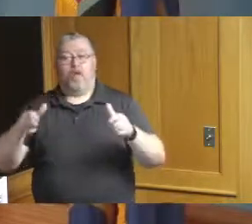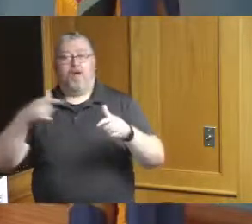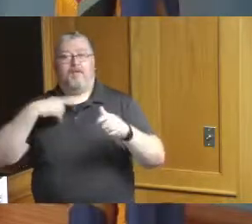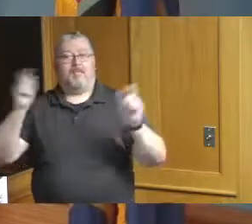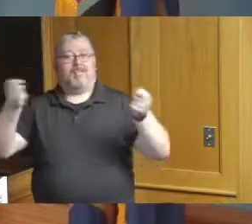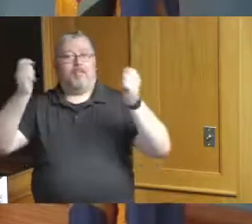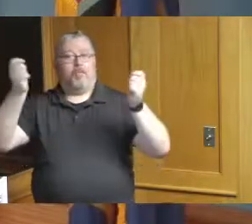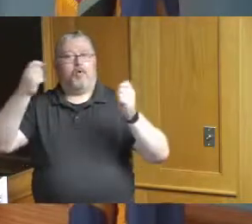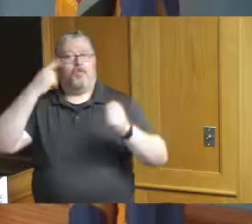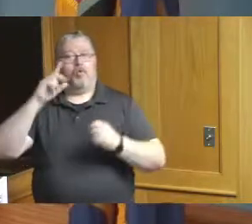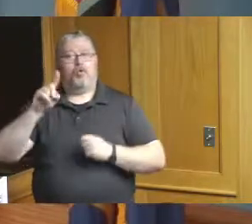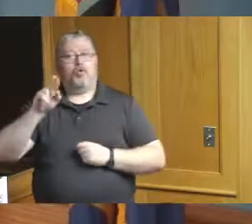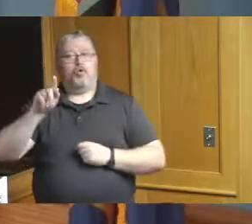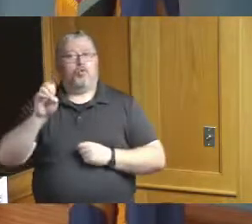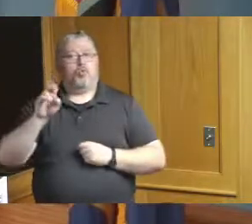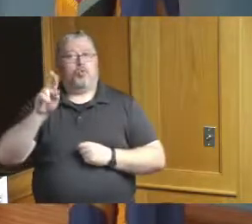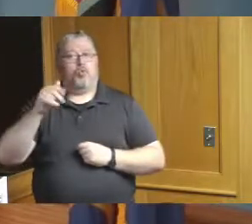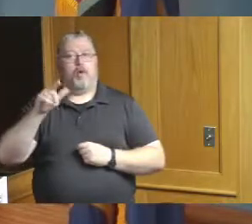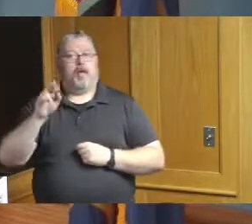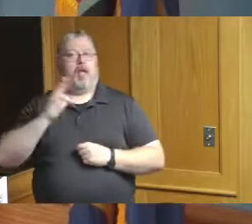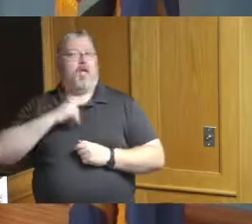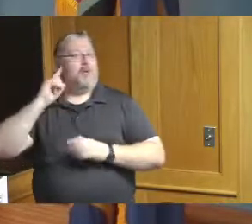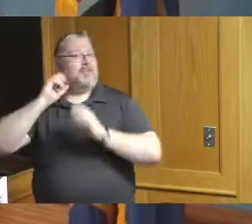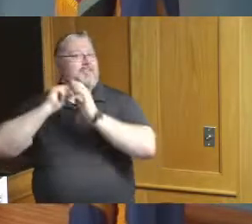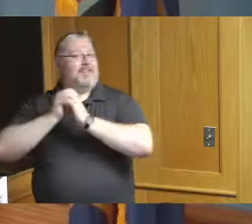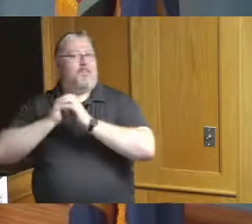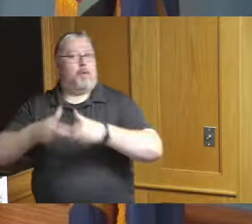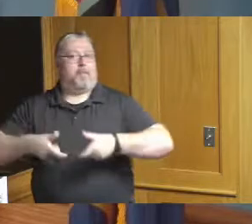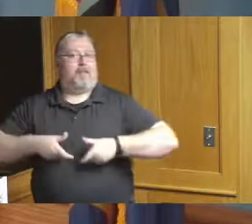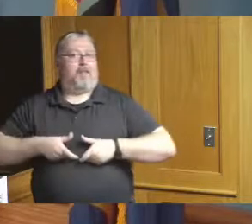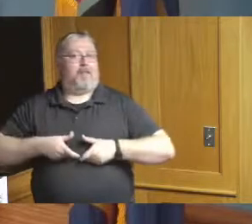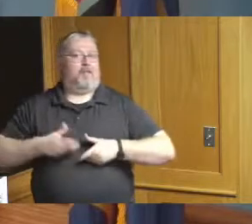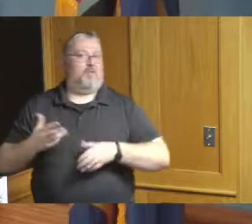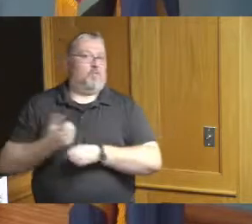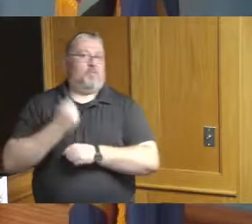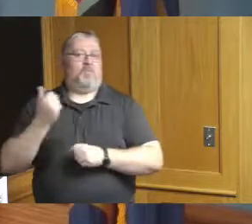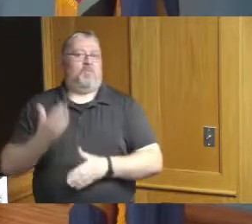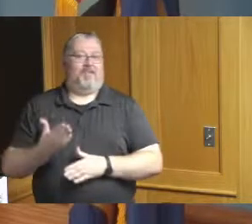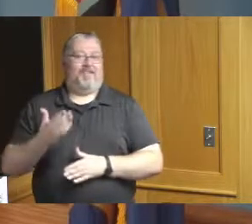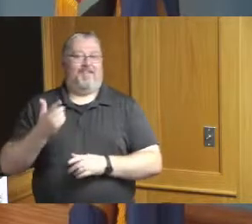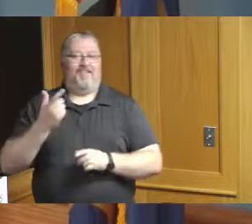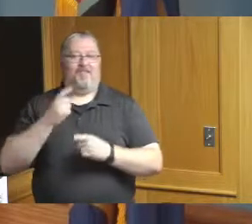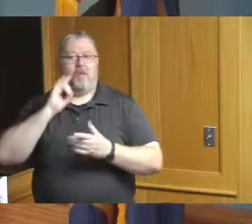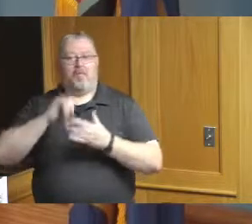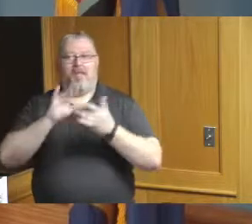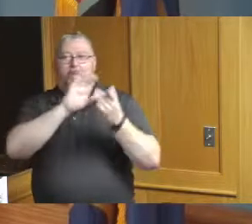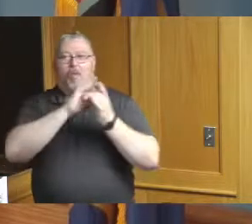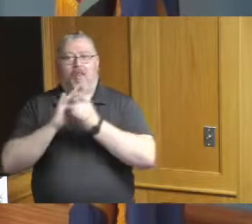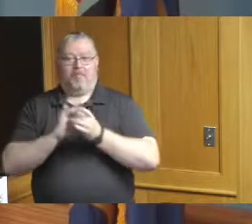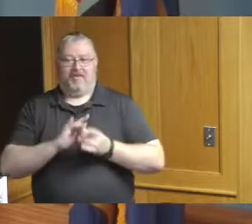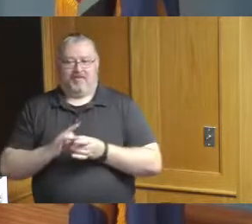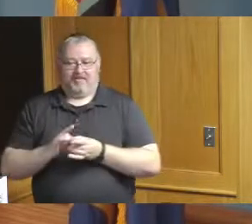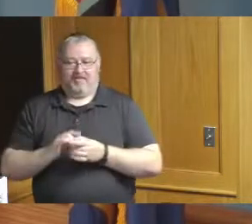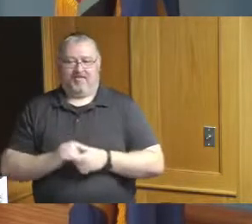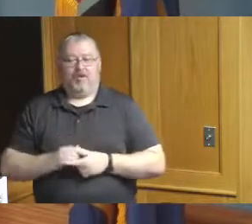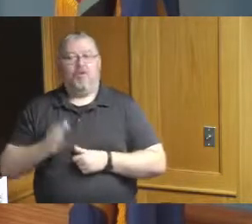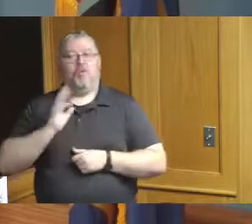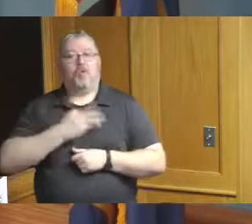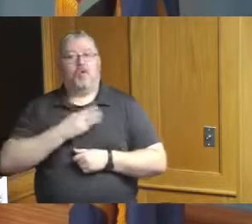for duke reagan who is our silver silver medalists from the olympics and so uh we all whoever chooses